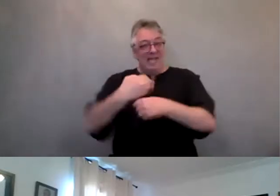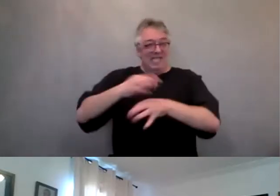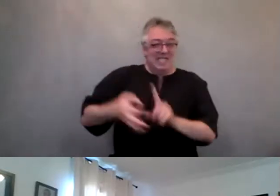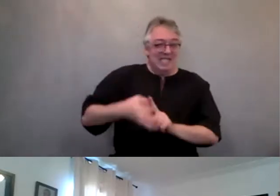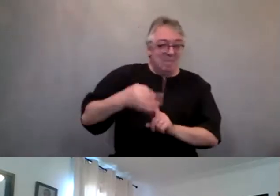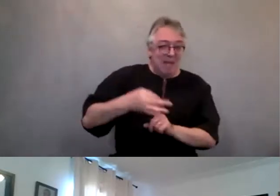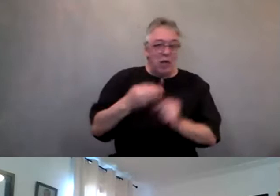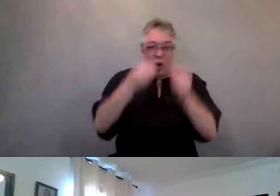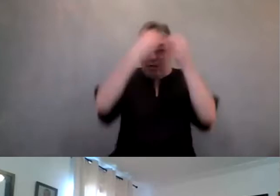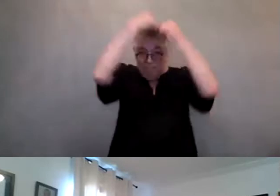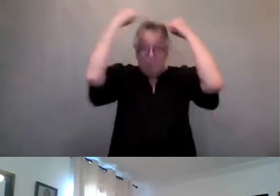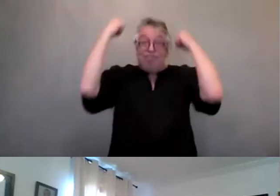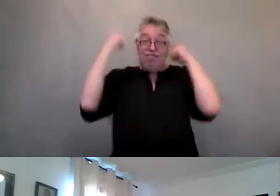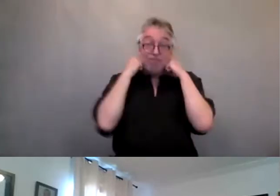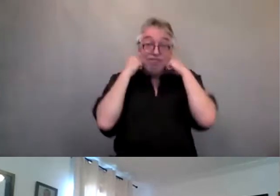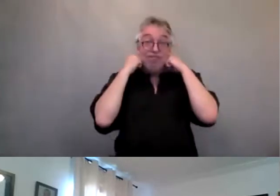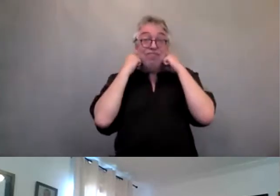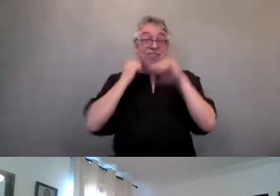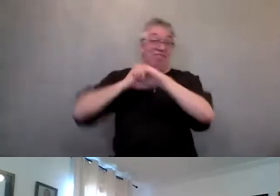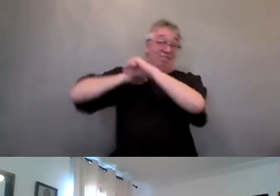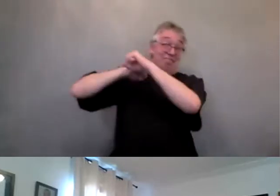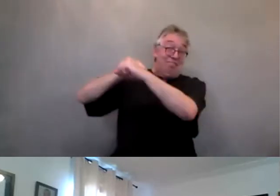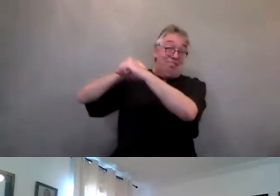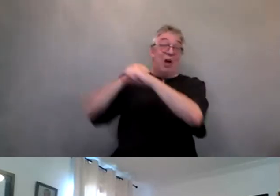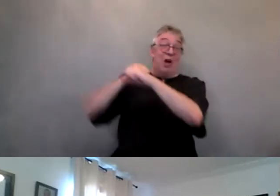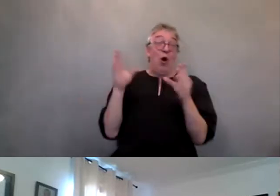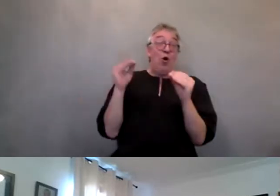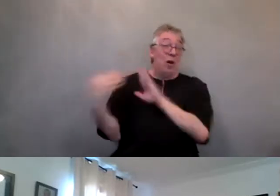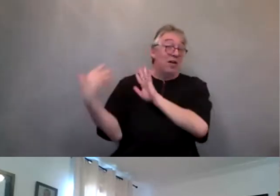We are too small market that will